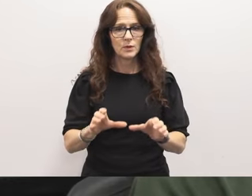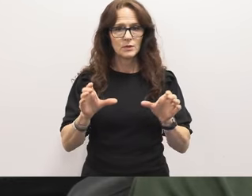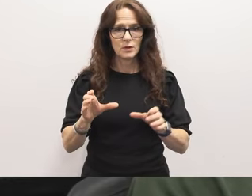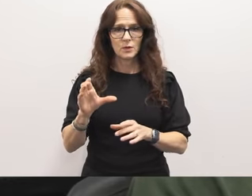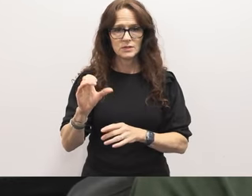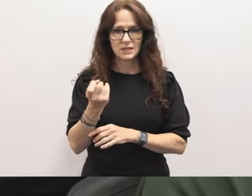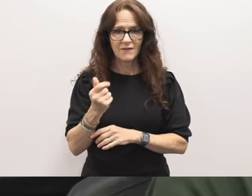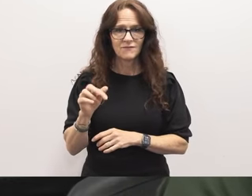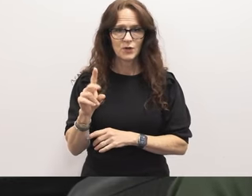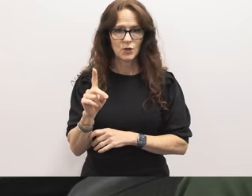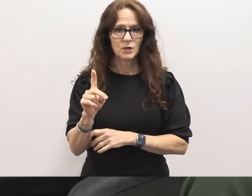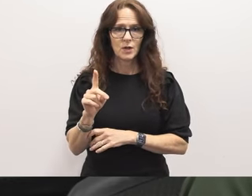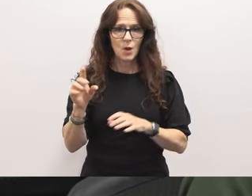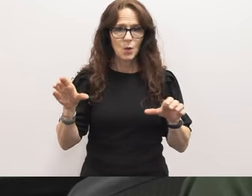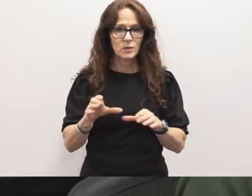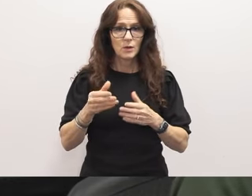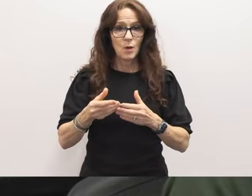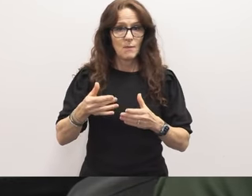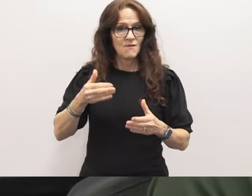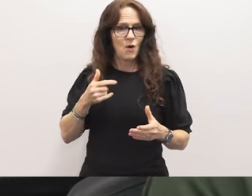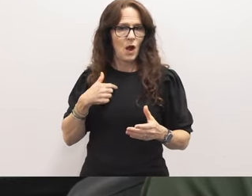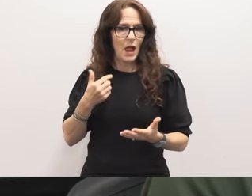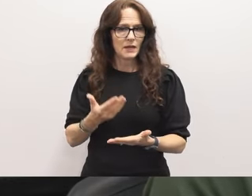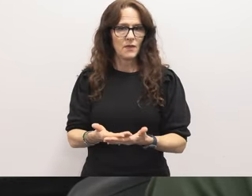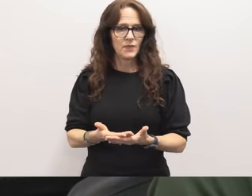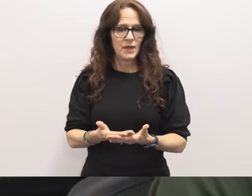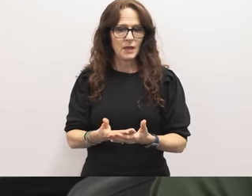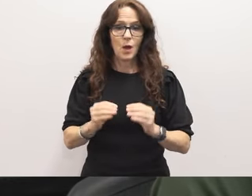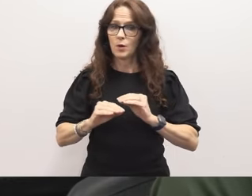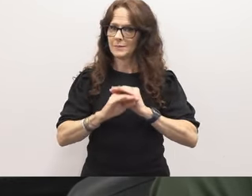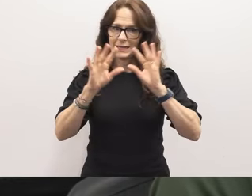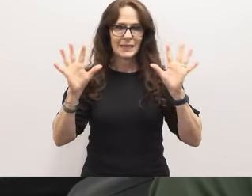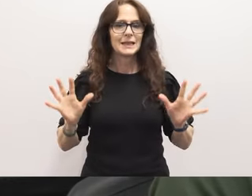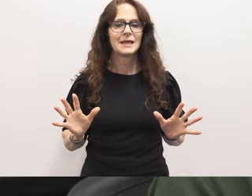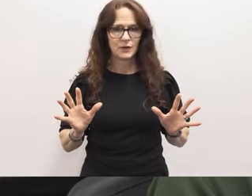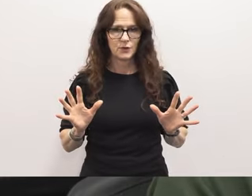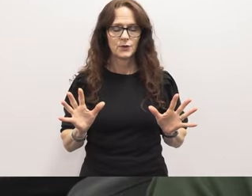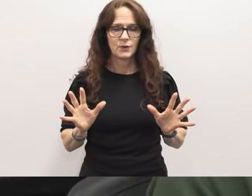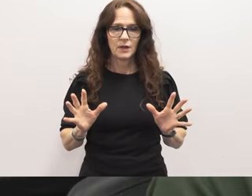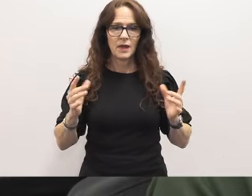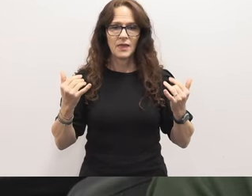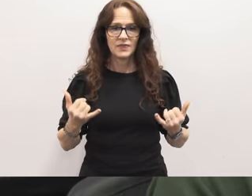And it was done prior to me getting there. So I also wanna be very clear that this is years of work.